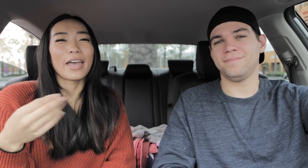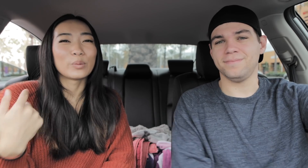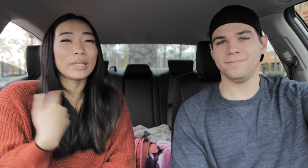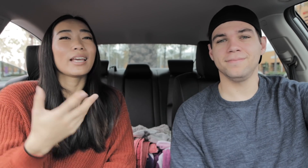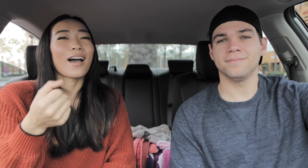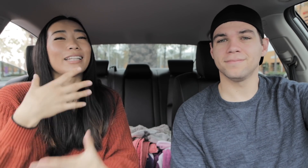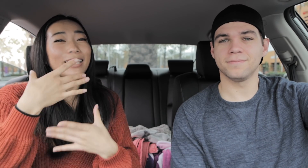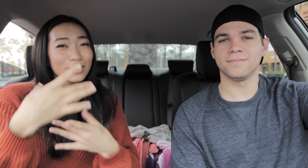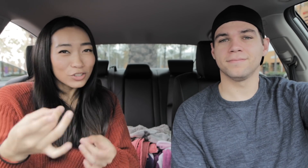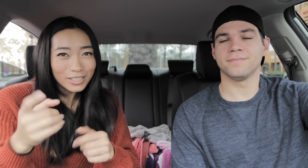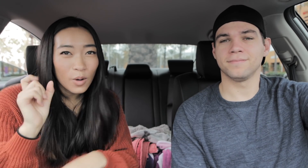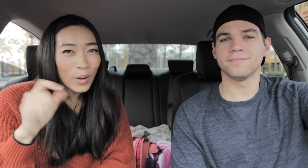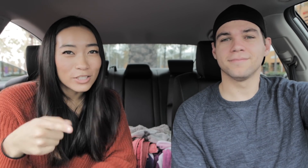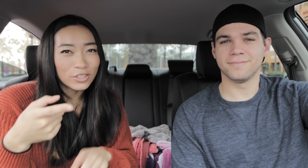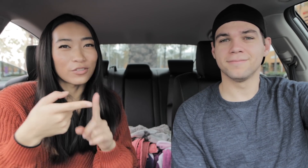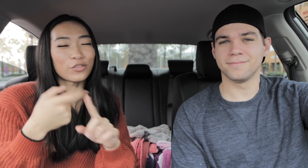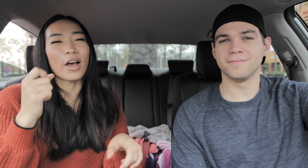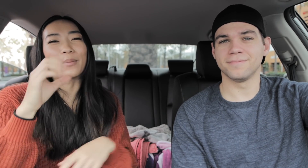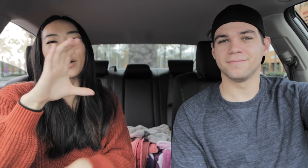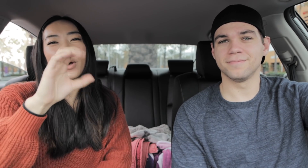and we got an interesting question from